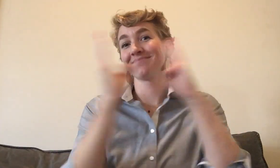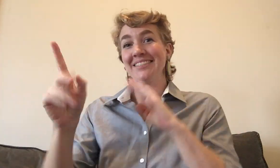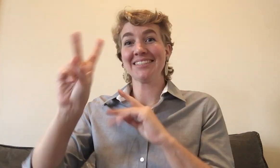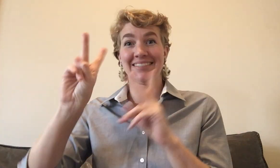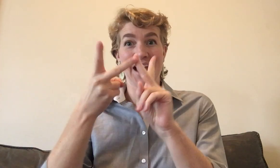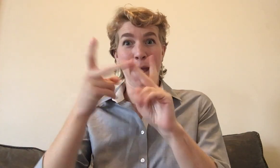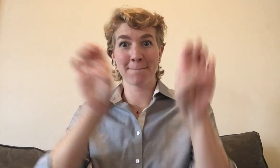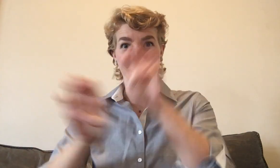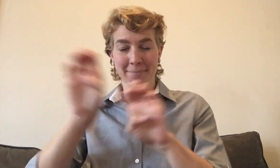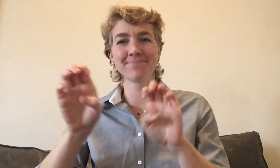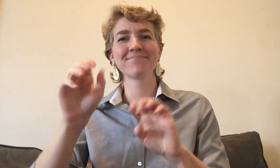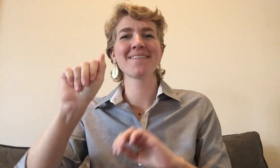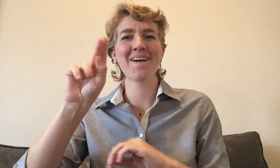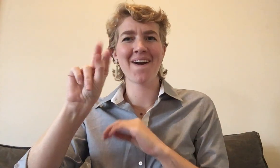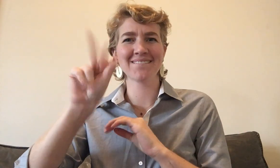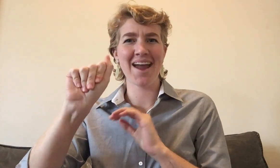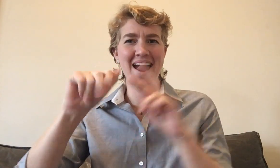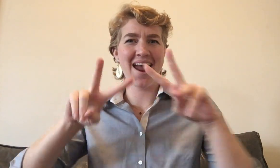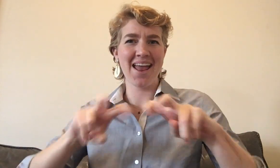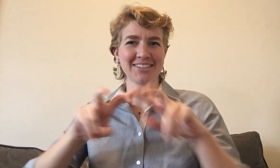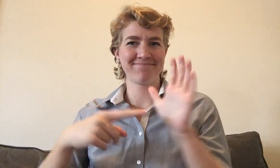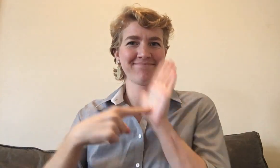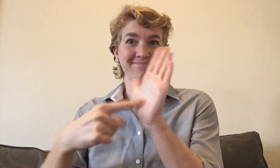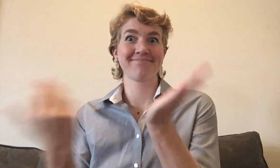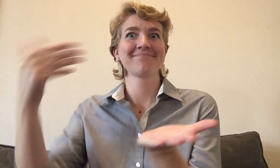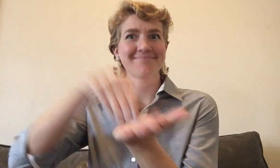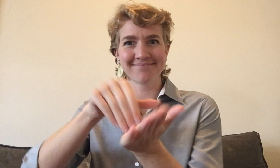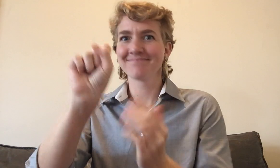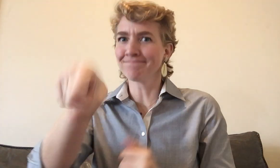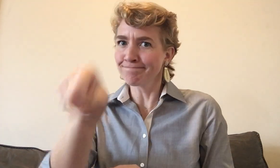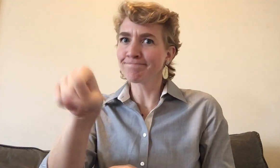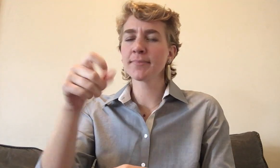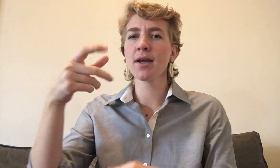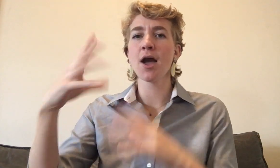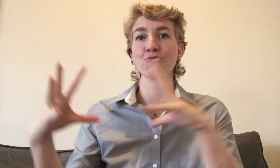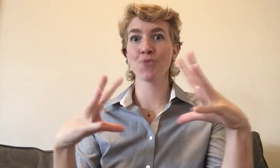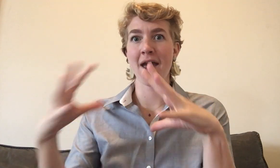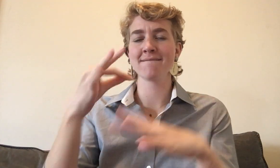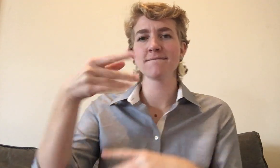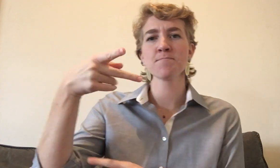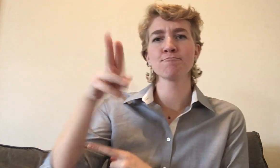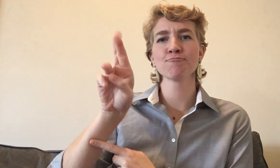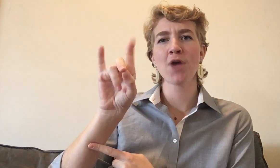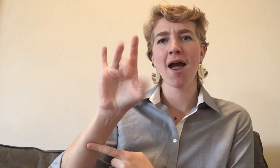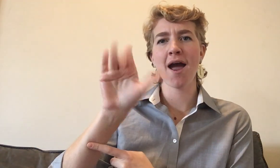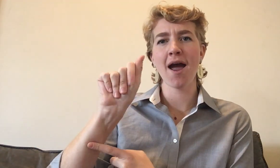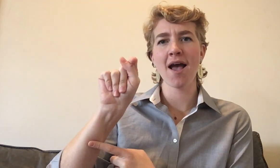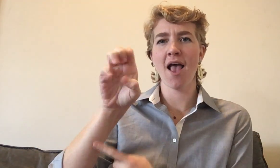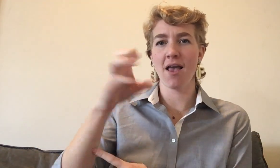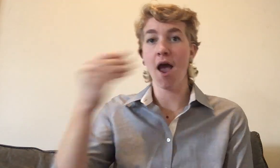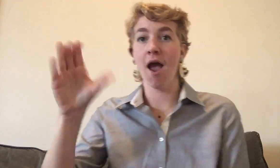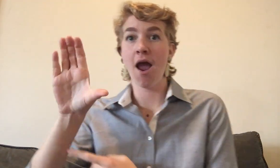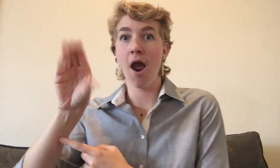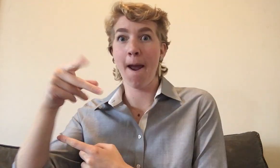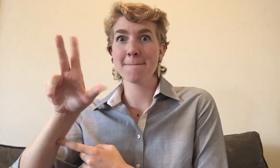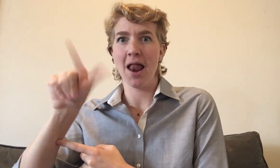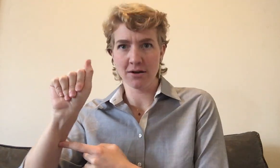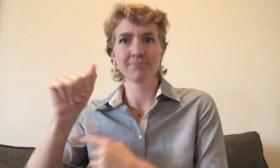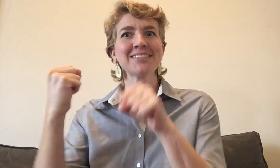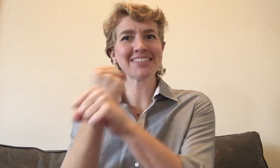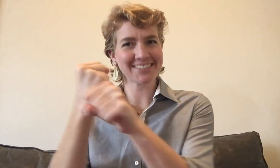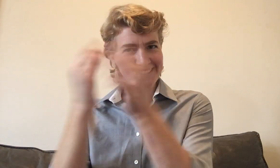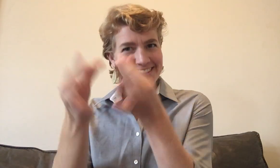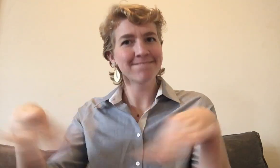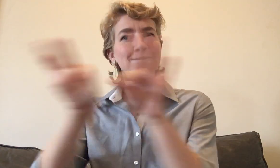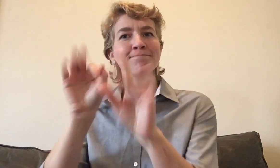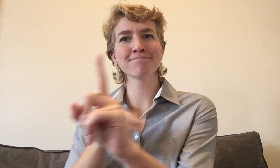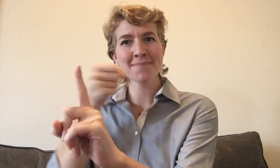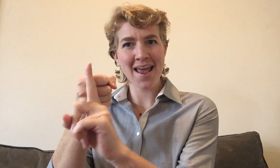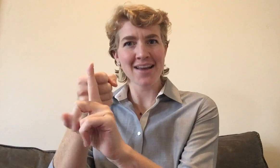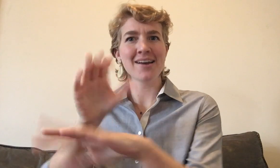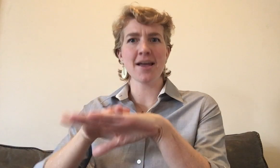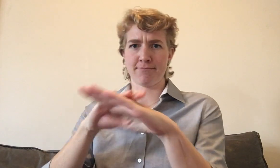In the second experiment, ANOVA analyses again show a statistical significance of the interaction between Predicate and Copula,